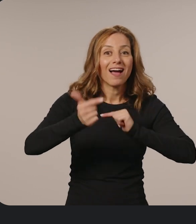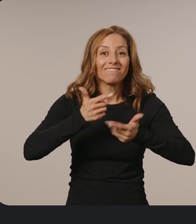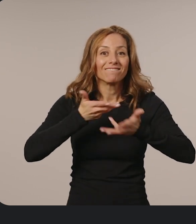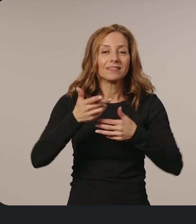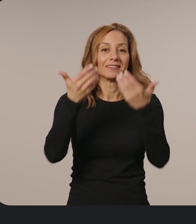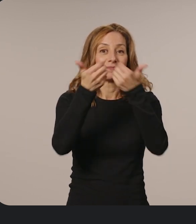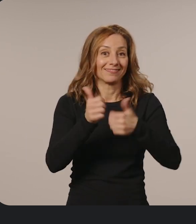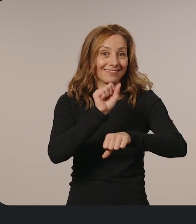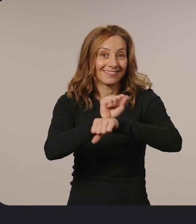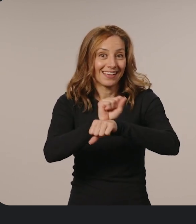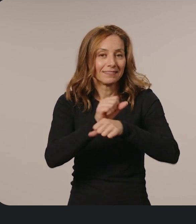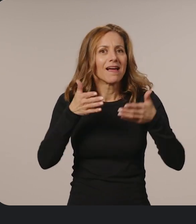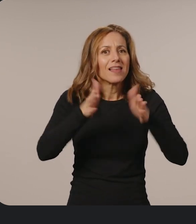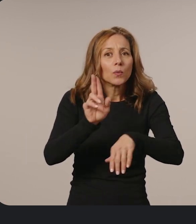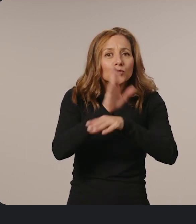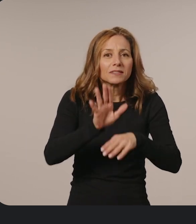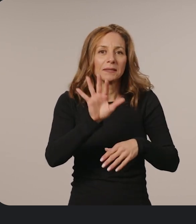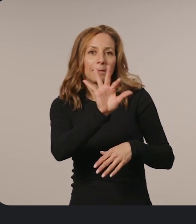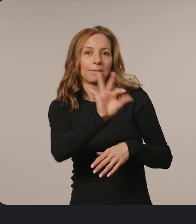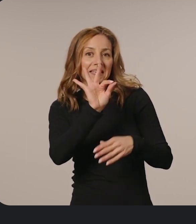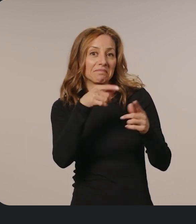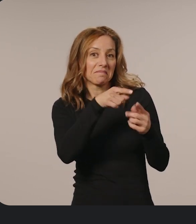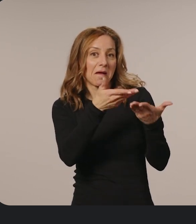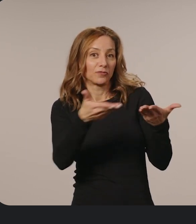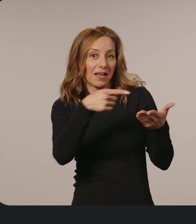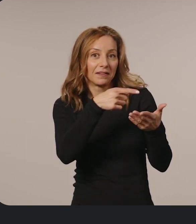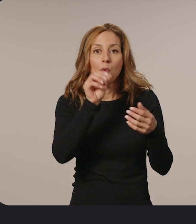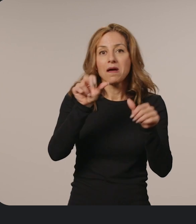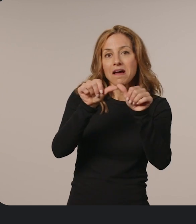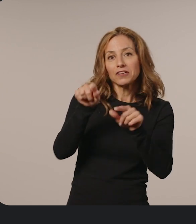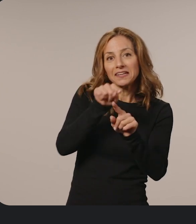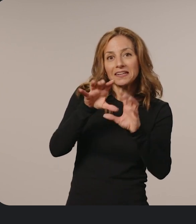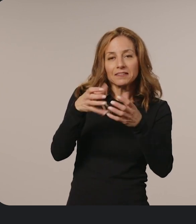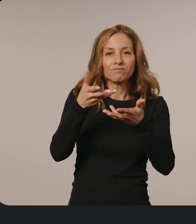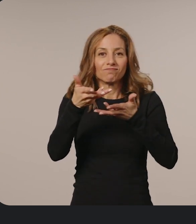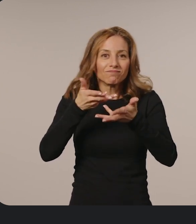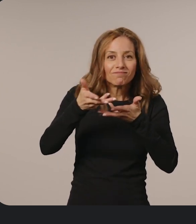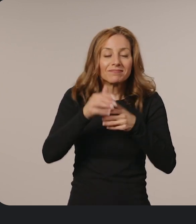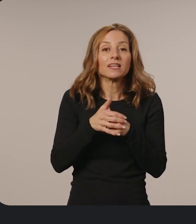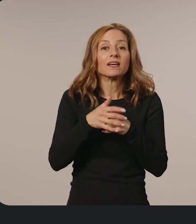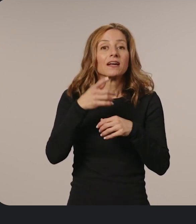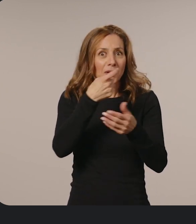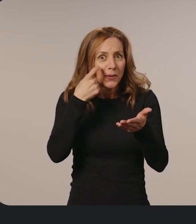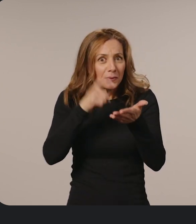the interactive segmentation task that lets users pick the object or area of interest interactively.